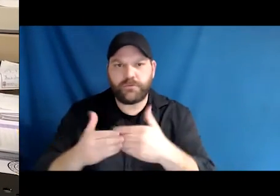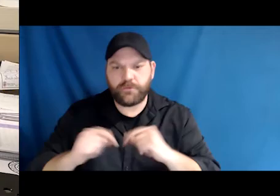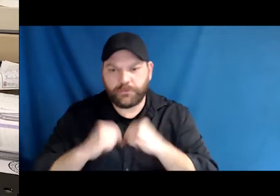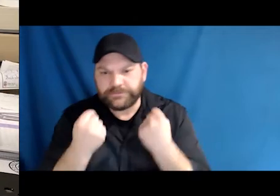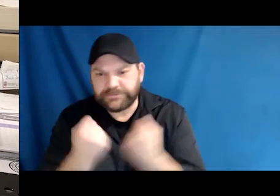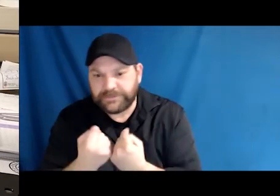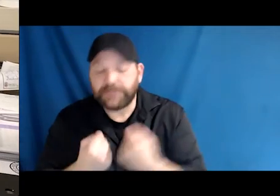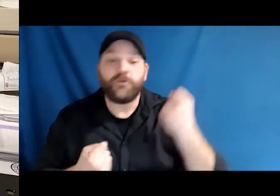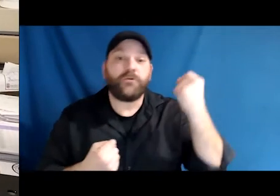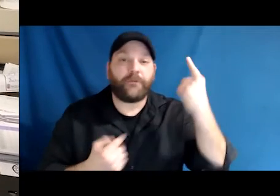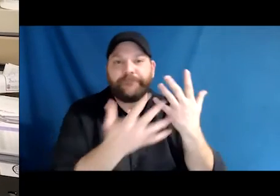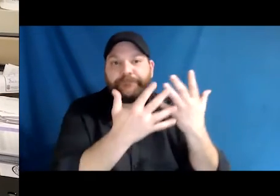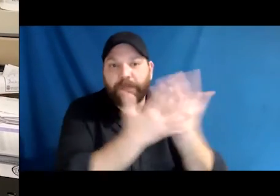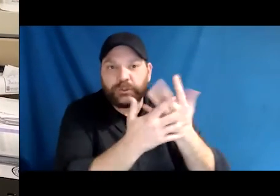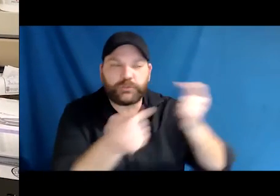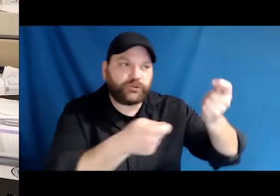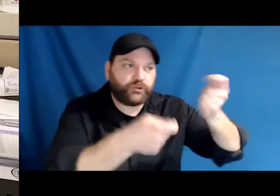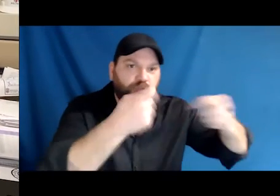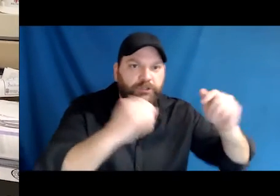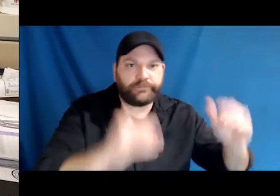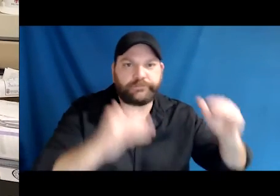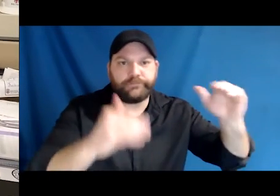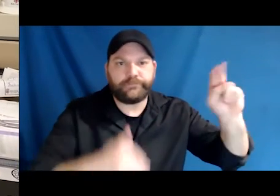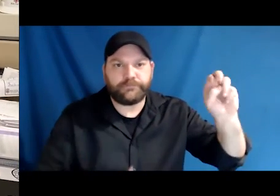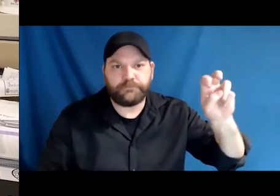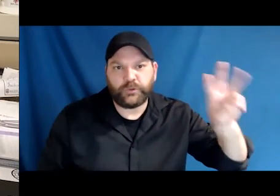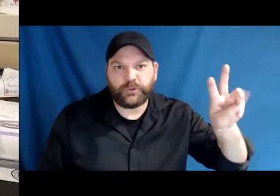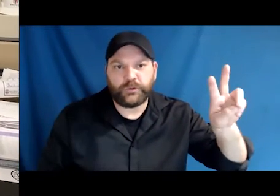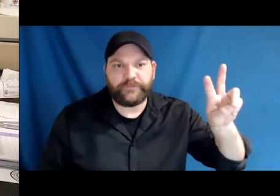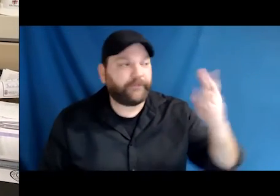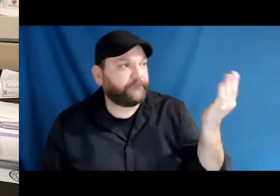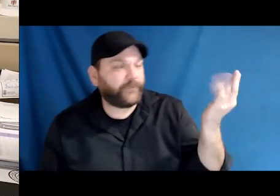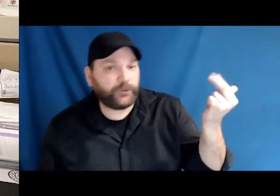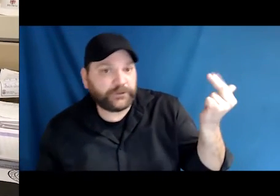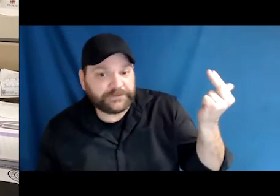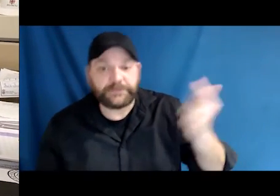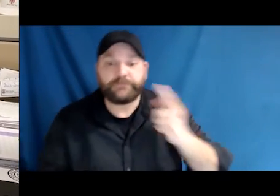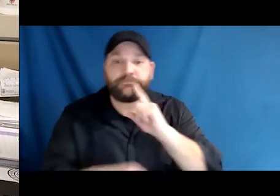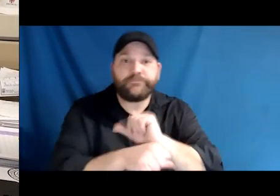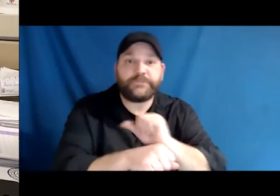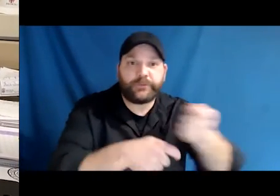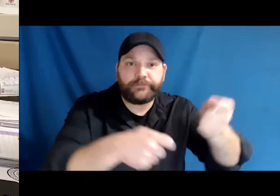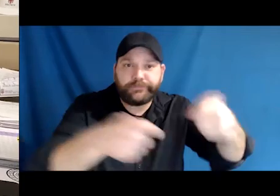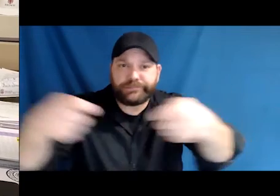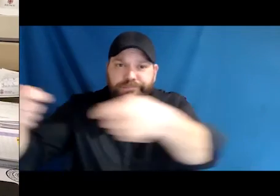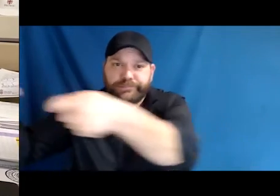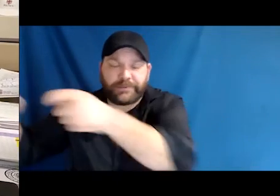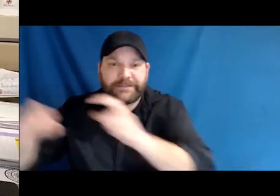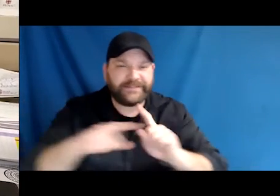upgraded our filters to MERV-13, created a matrix that we posted to our website, and we deployed 3,500 air cleaners across campus.